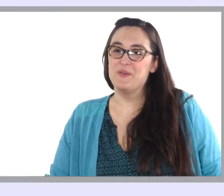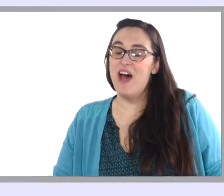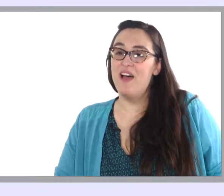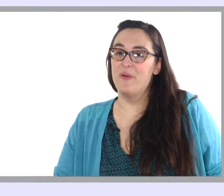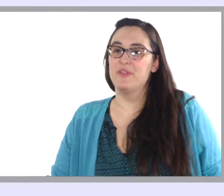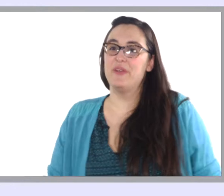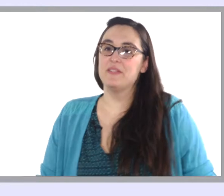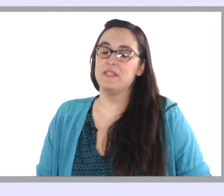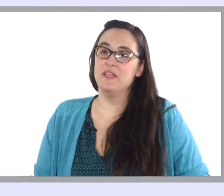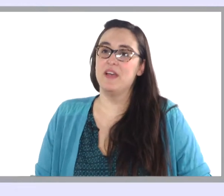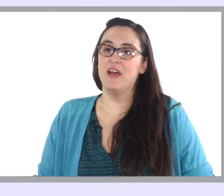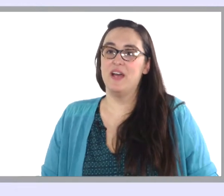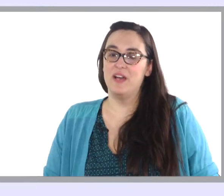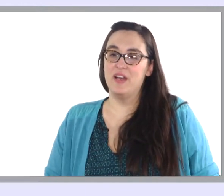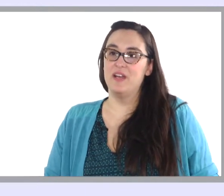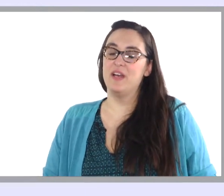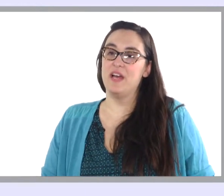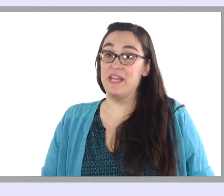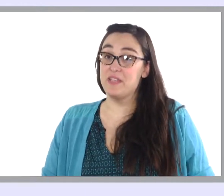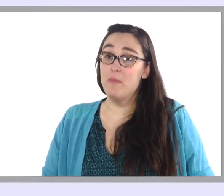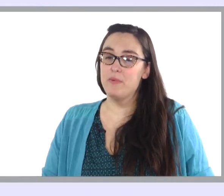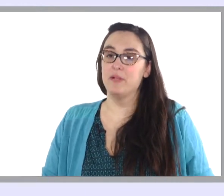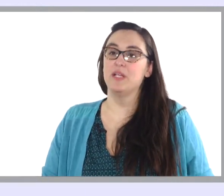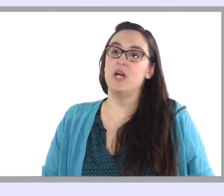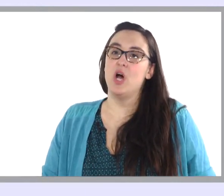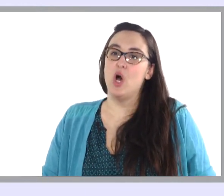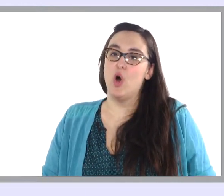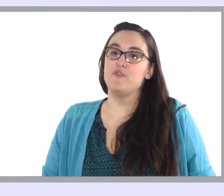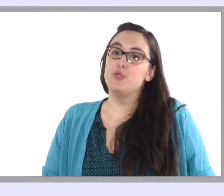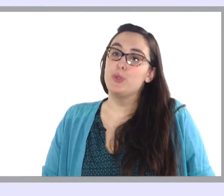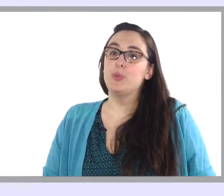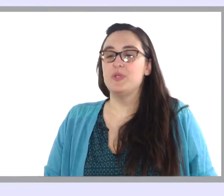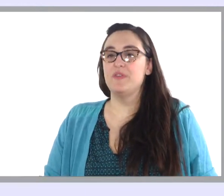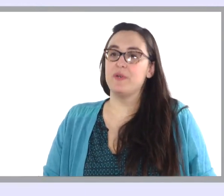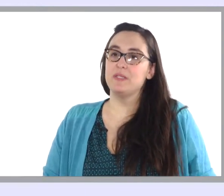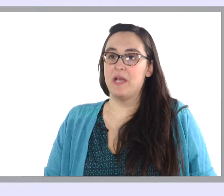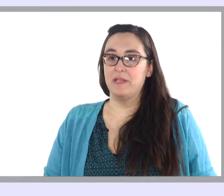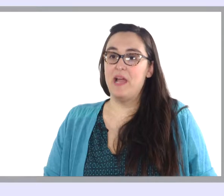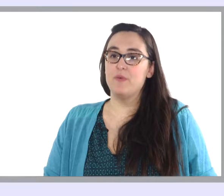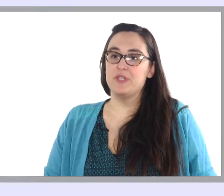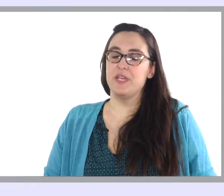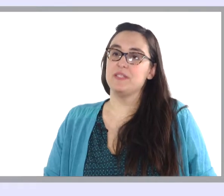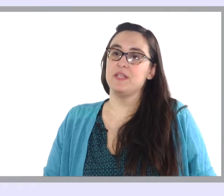Now you can see an example of two different sign languages